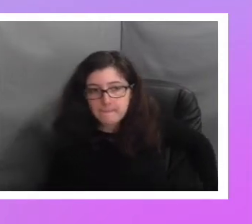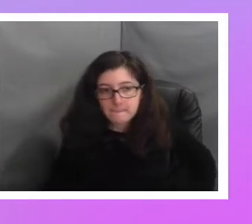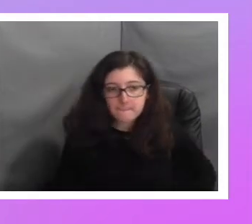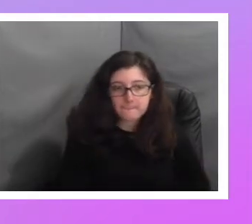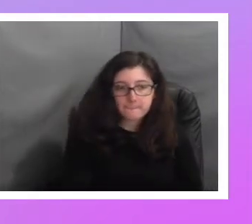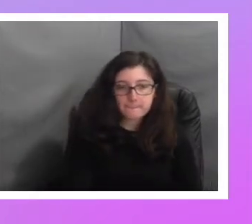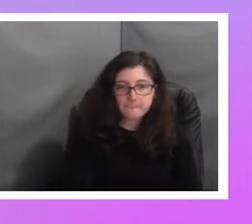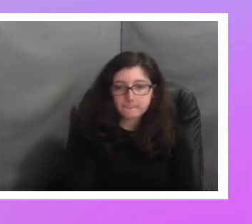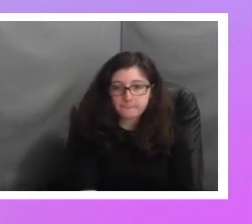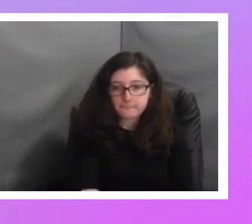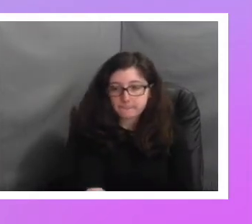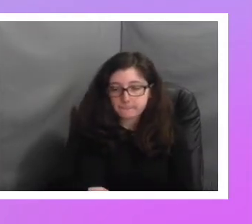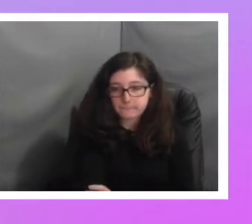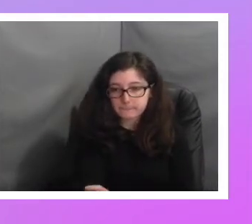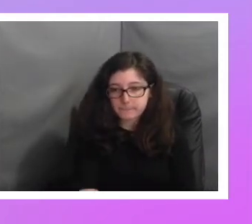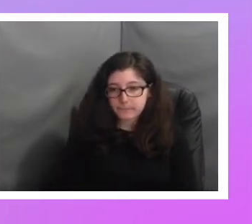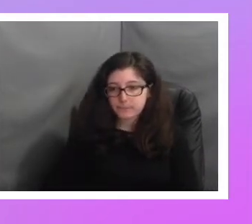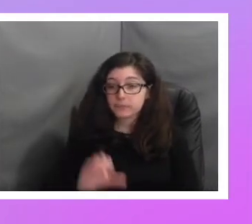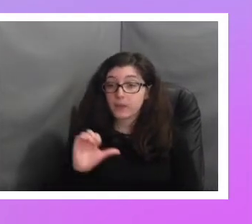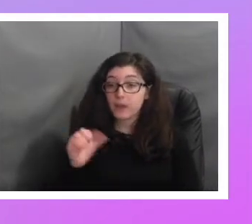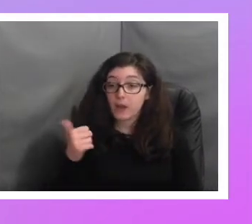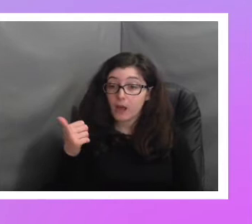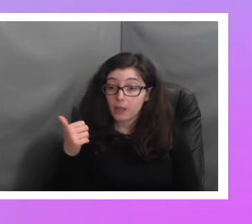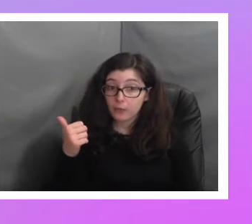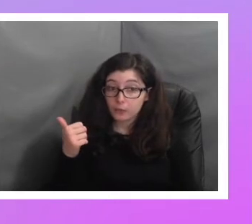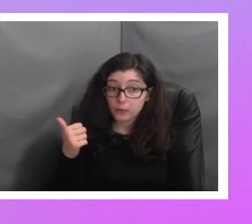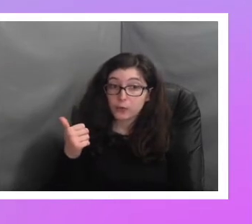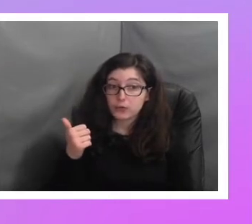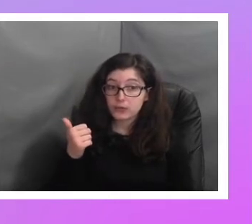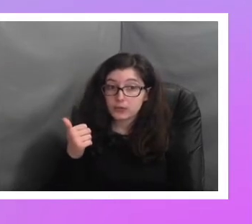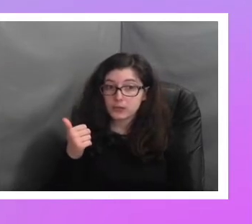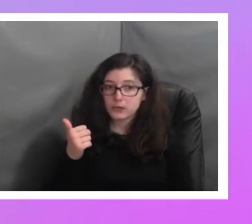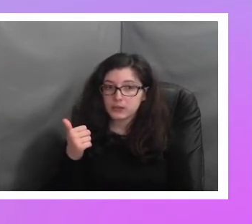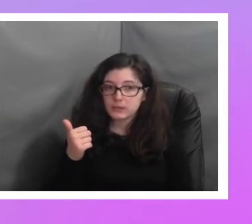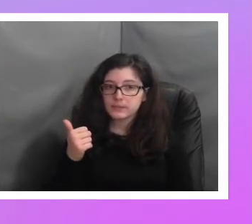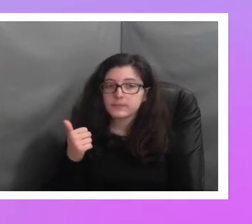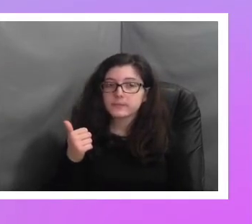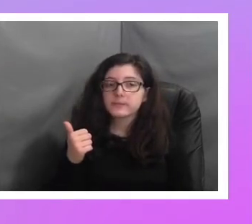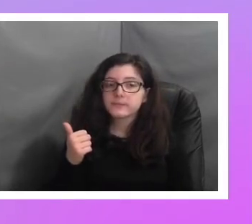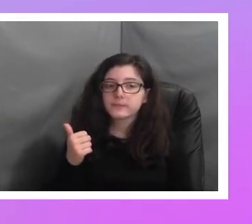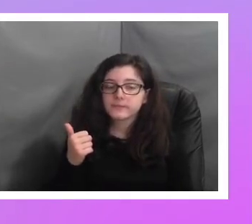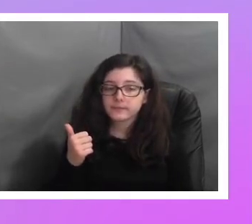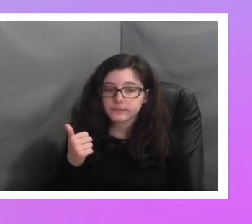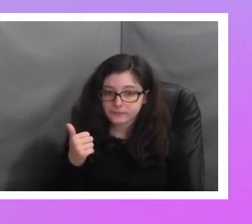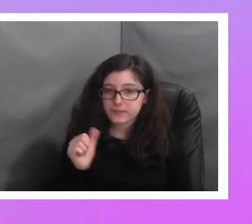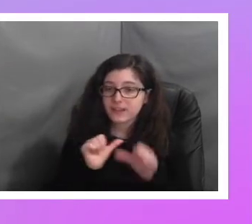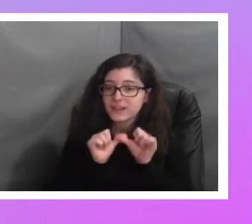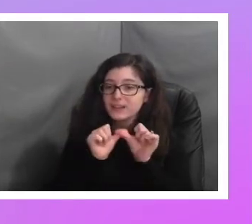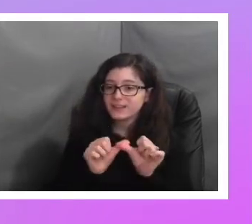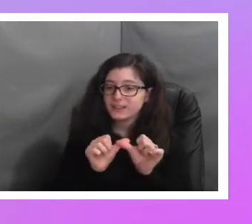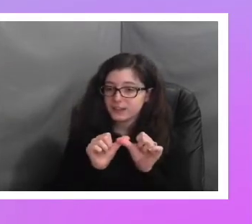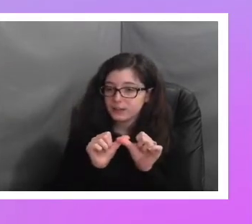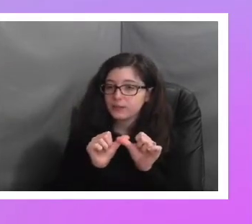So the other piece of stopping the digging, of continuing to put accessibility barriers